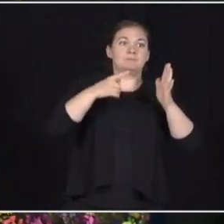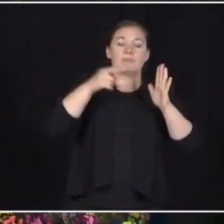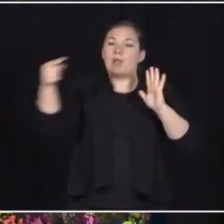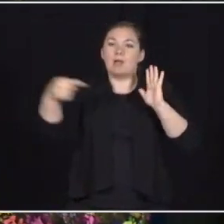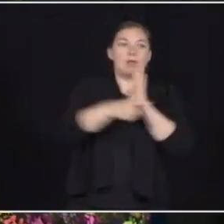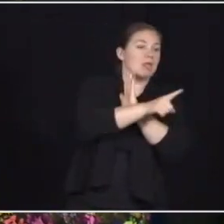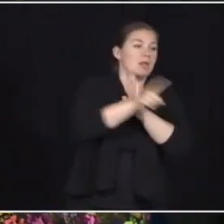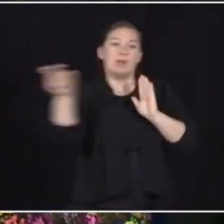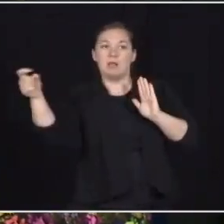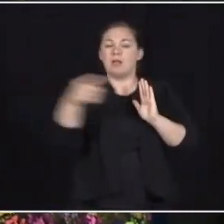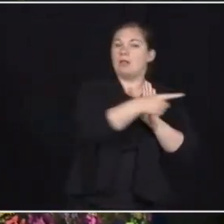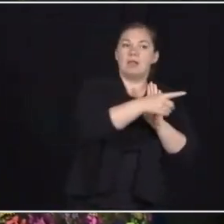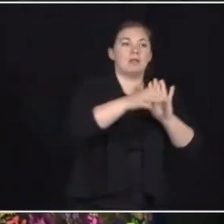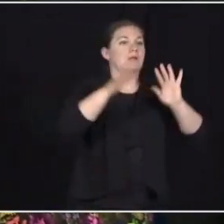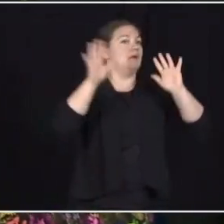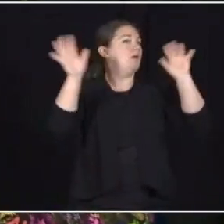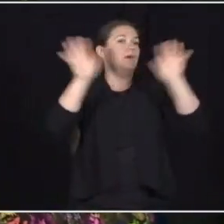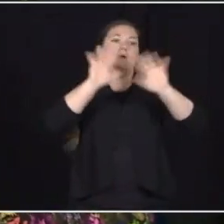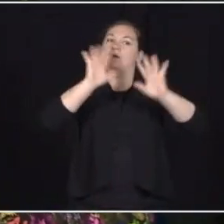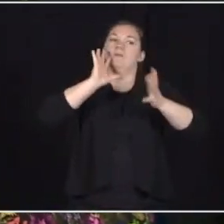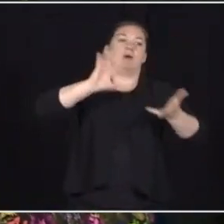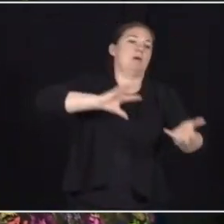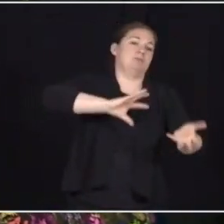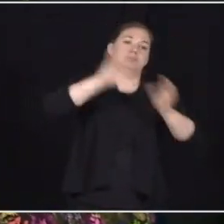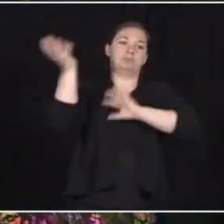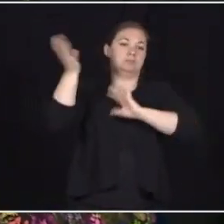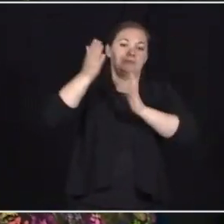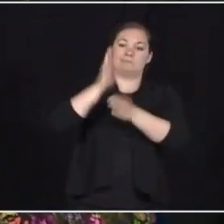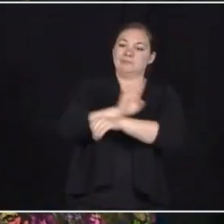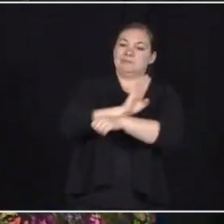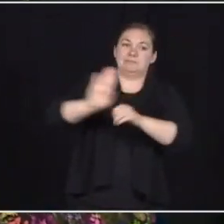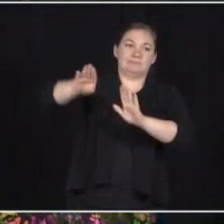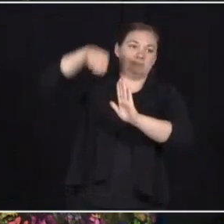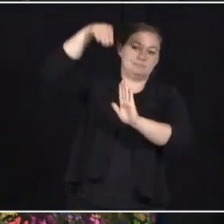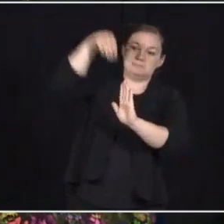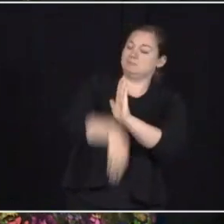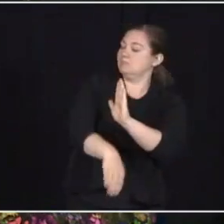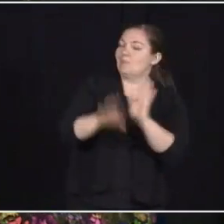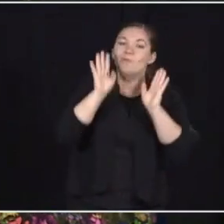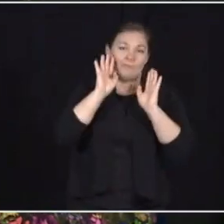I had a note from a really smart financial person, an economist that sent over a note to me